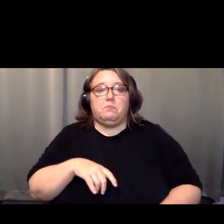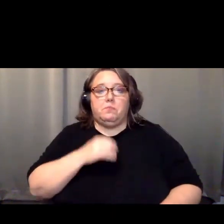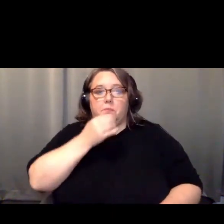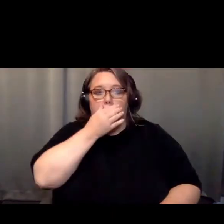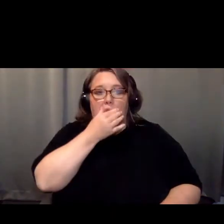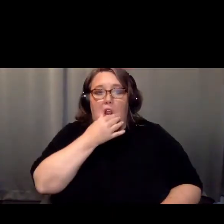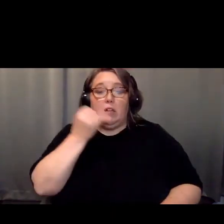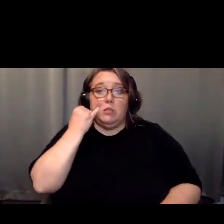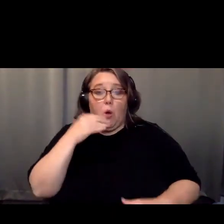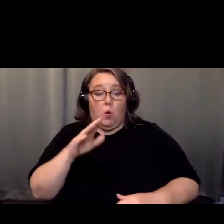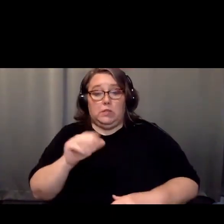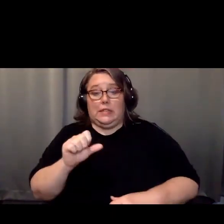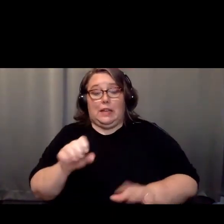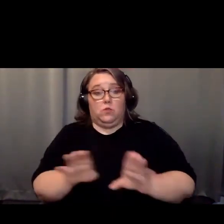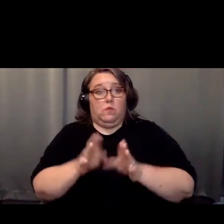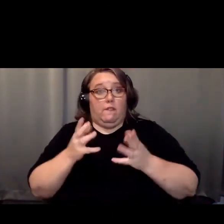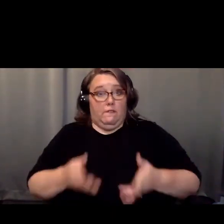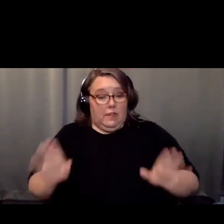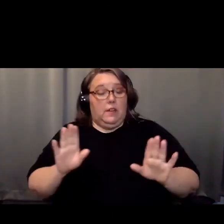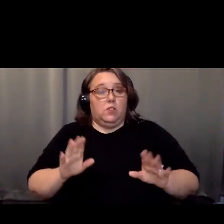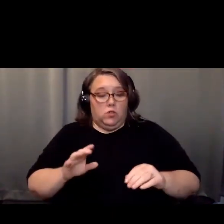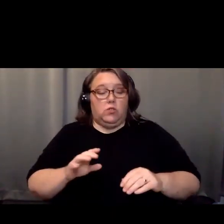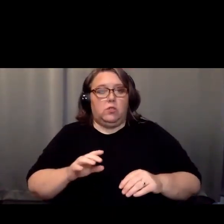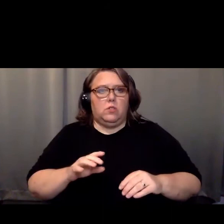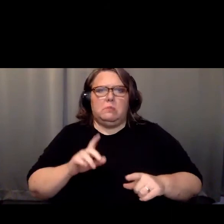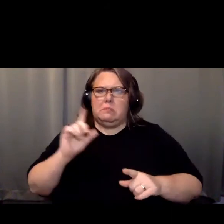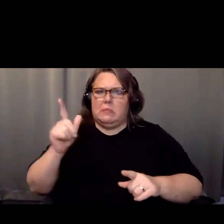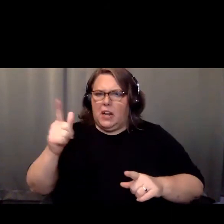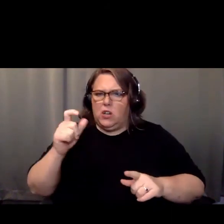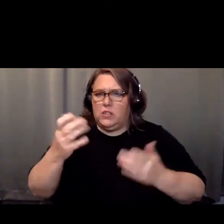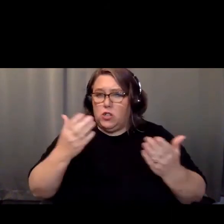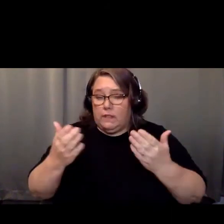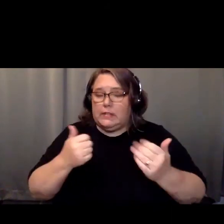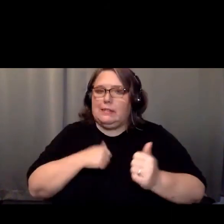after the case is closed. So, an example of post-employment services